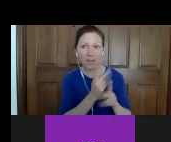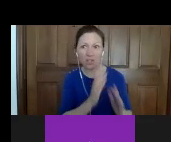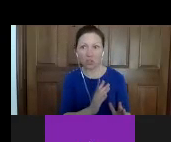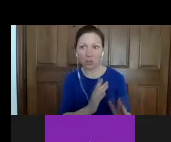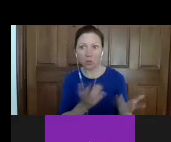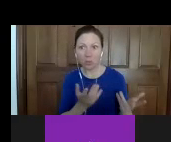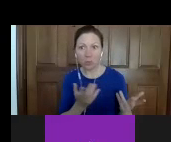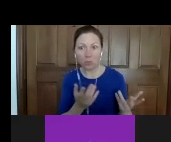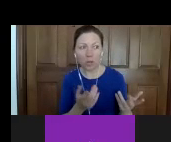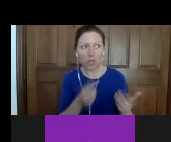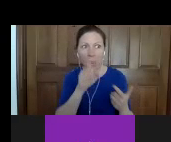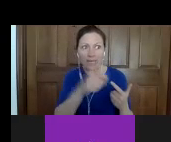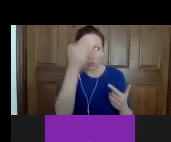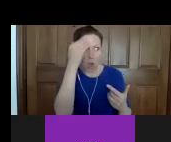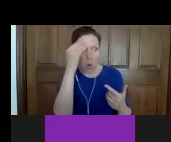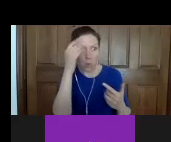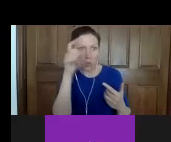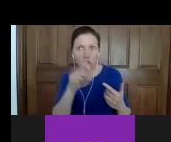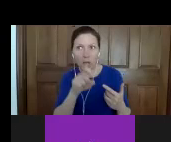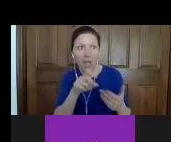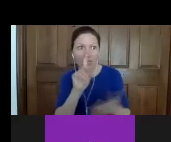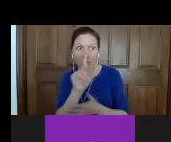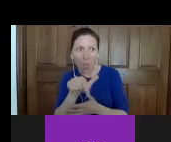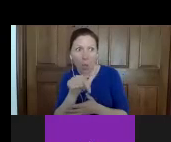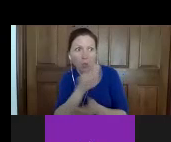I need to know how I'm going to make sure that you're getting the accommodations you